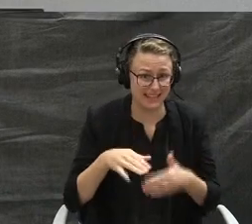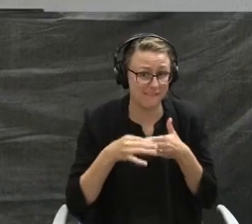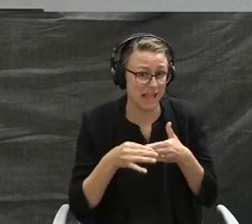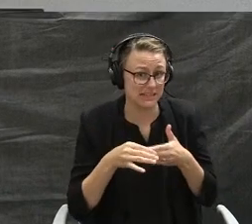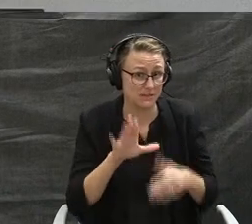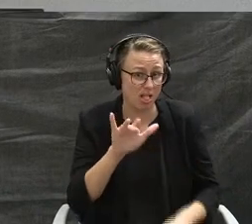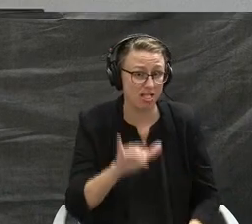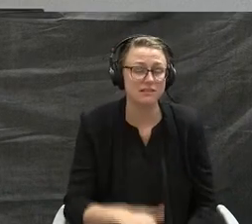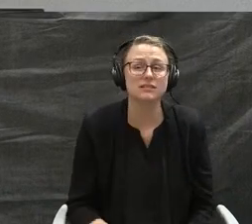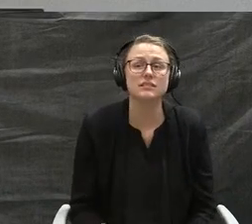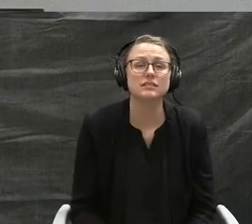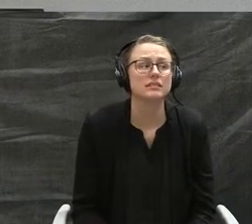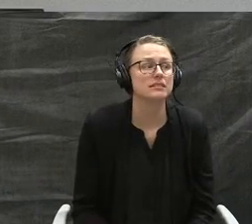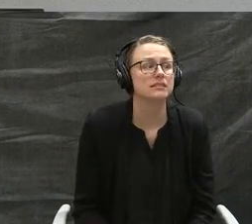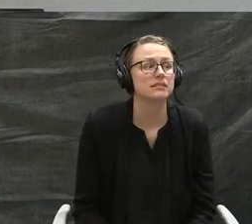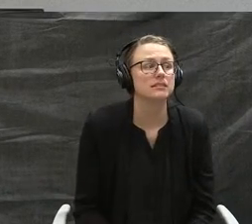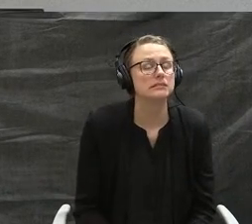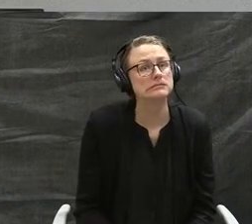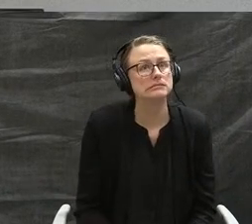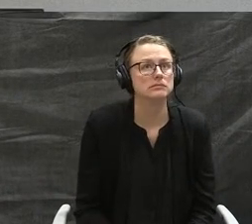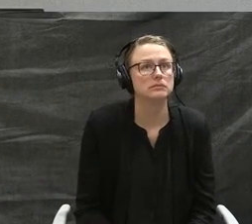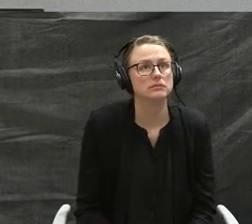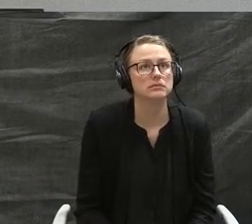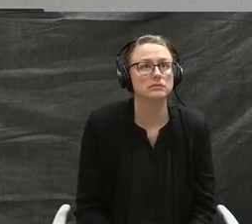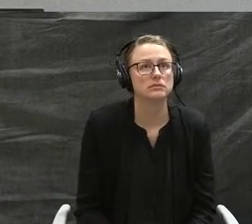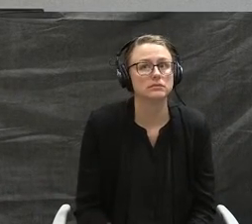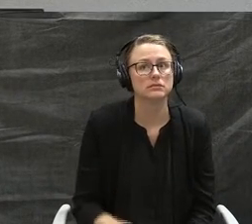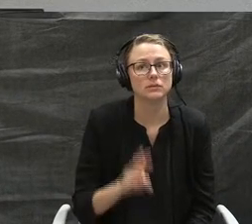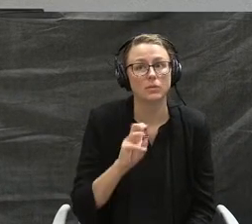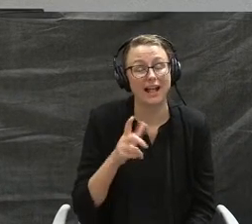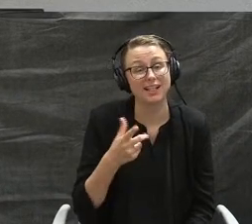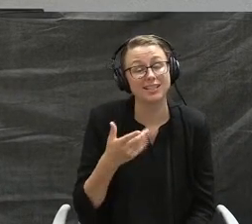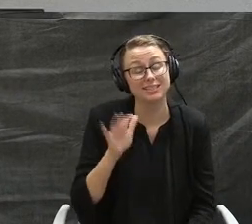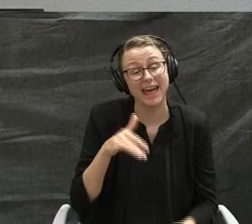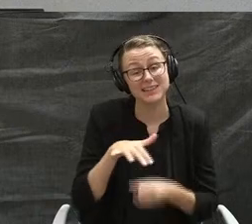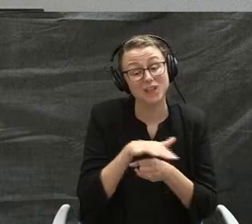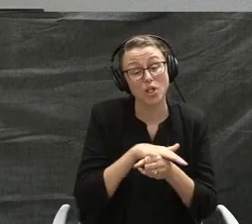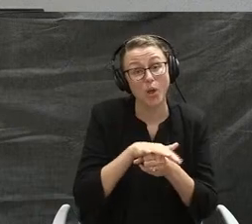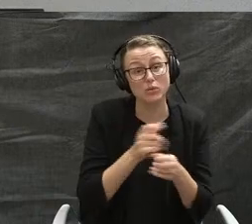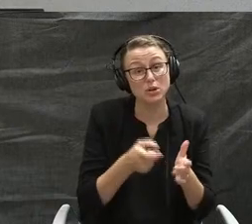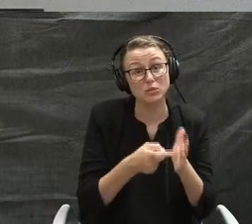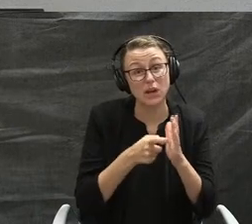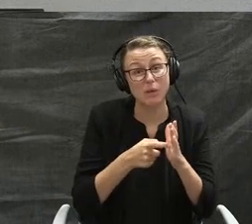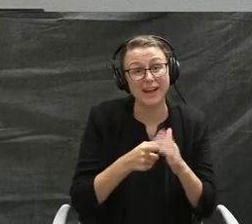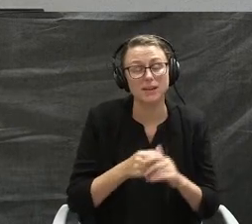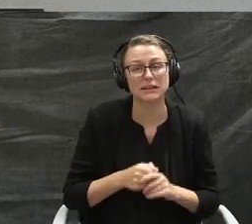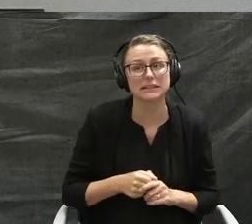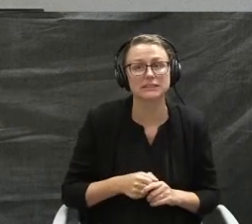Well, I mean, it's it is a local requirement and there are some